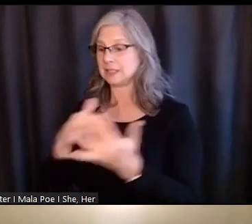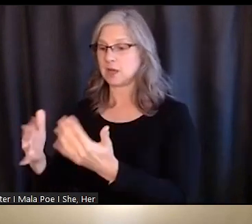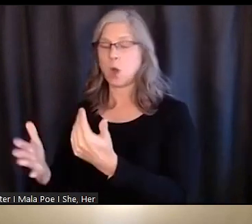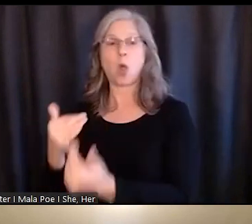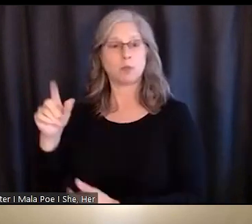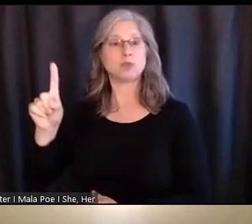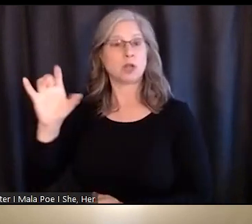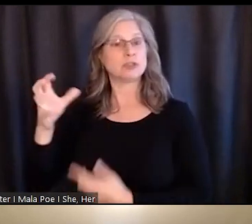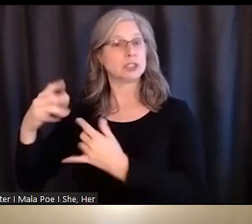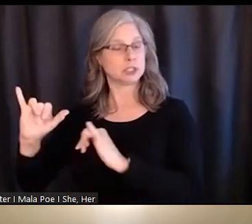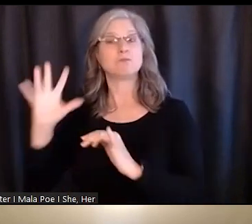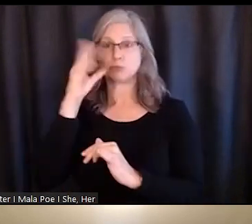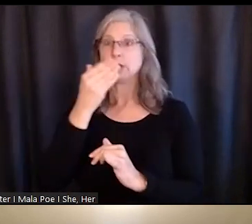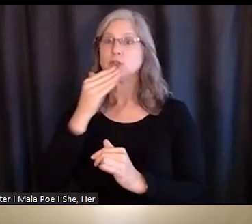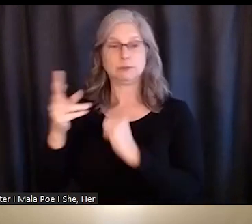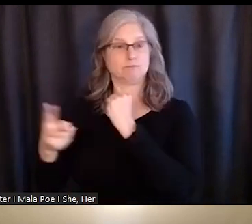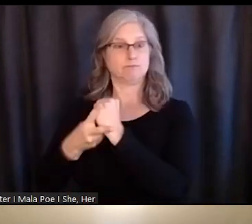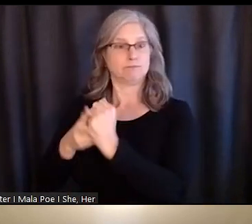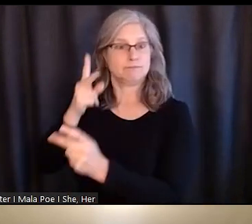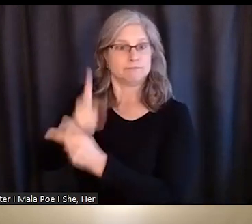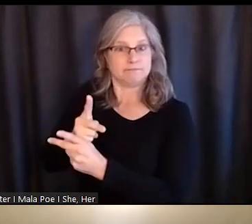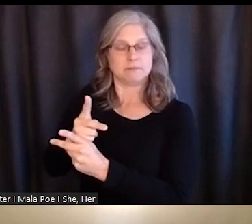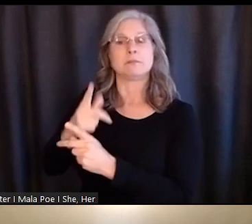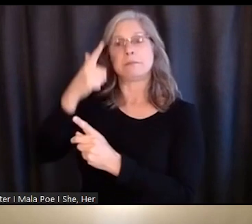So we had fairly good retirement, given the extensive